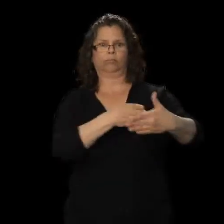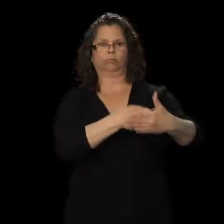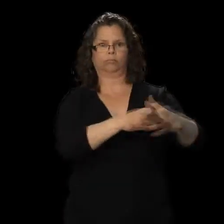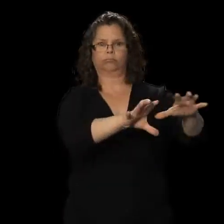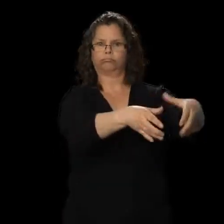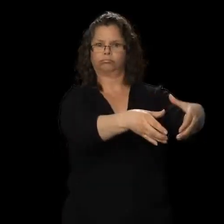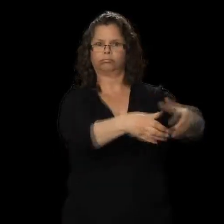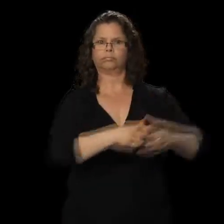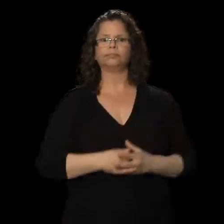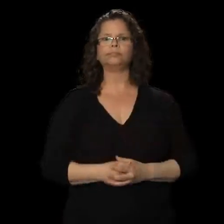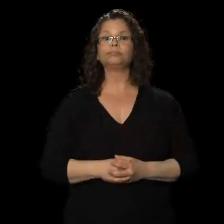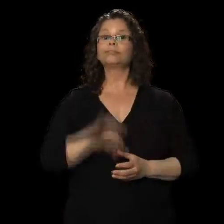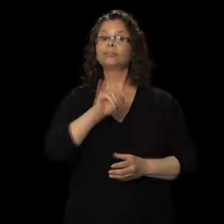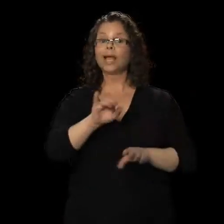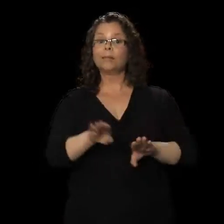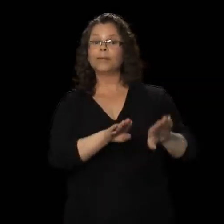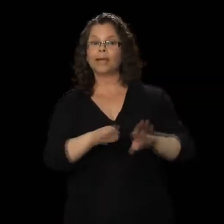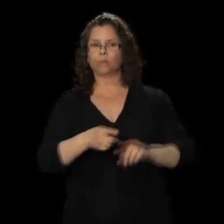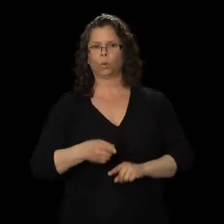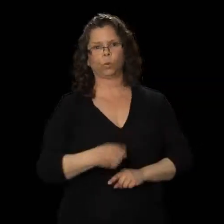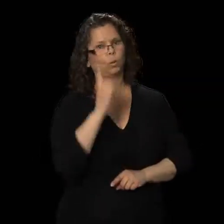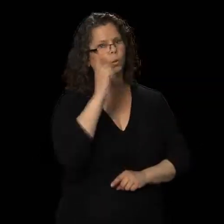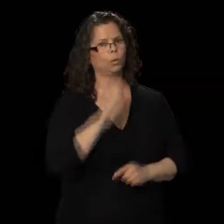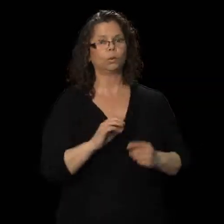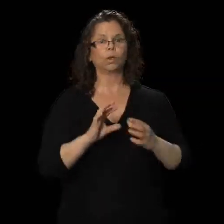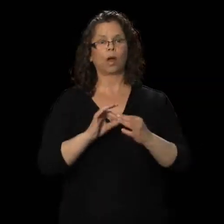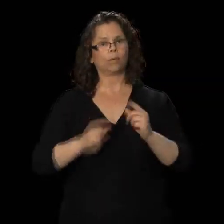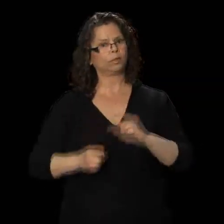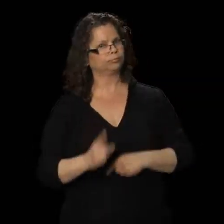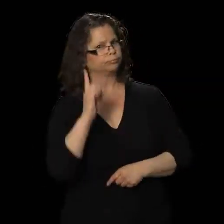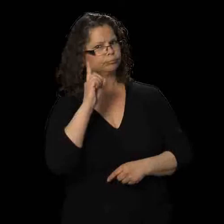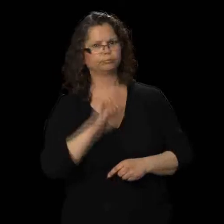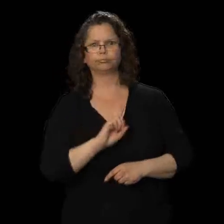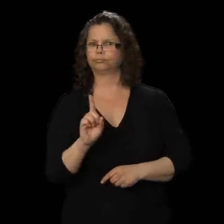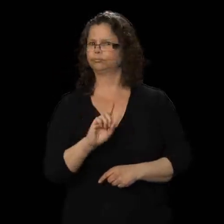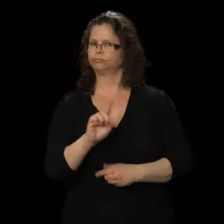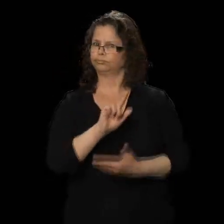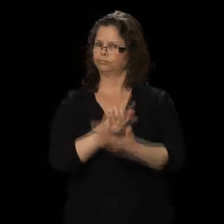orientation is, or is perceived to be.